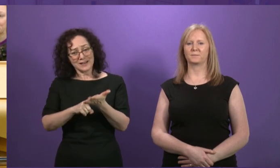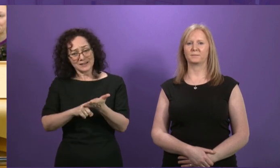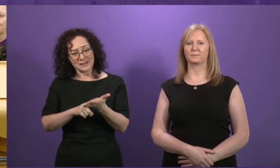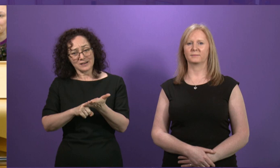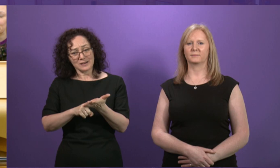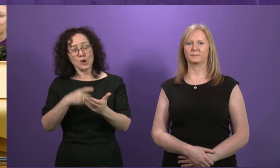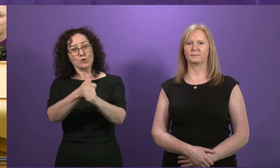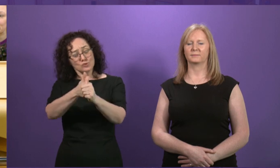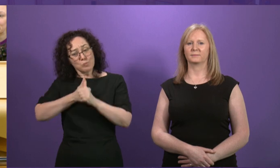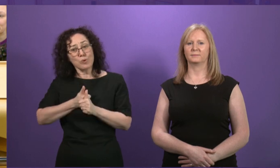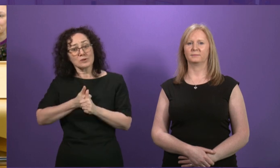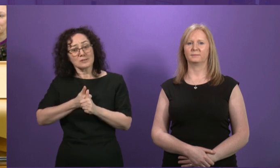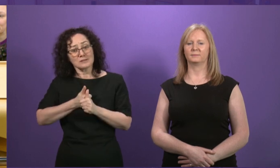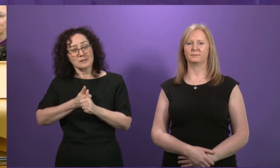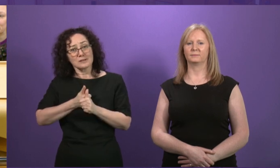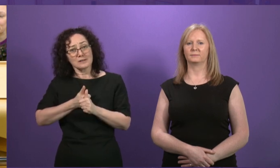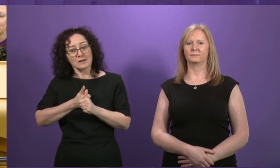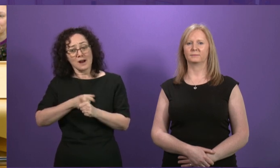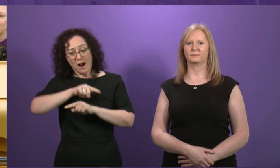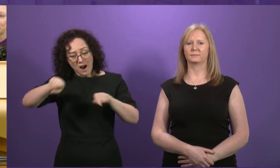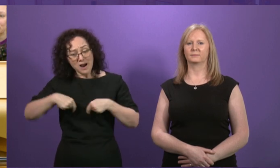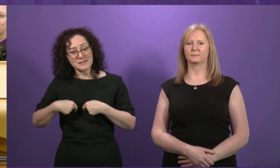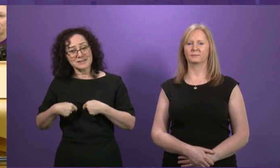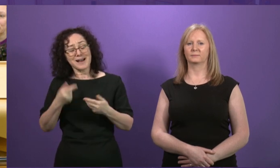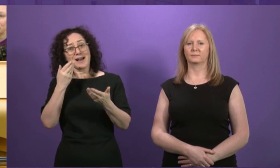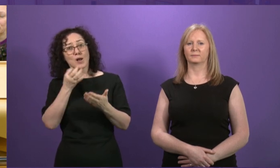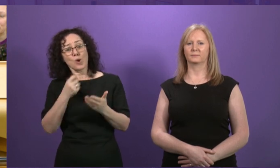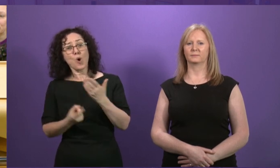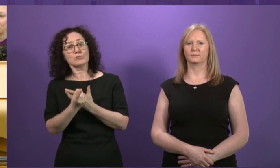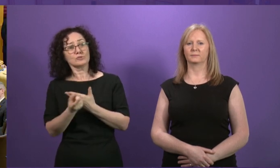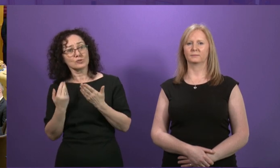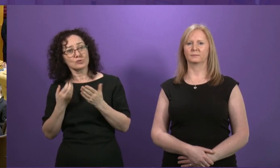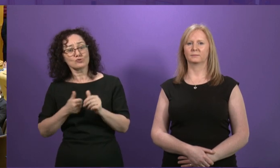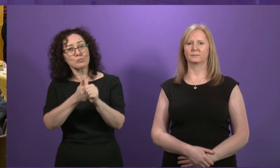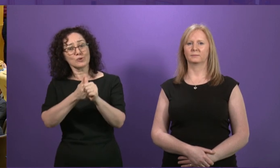for people to have a chance again to reject Brexit? Will he do that today?